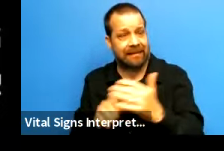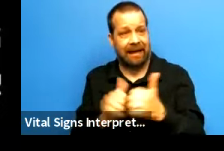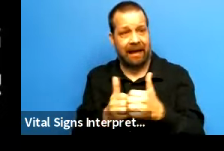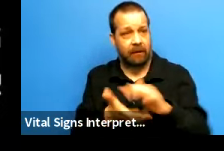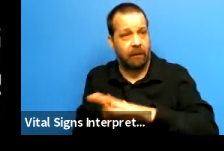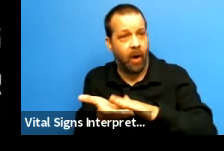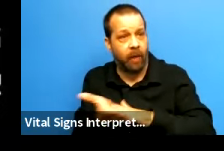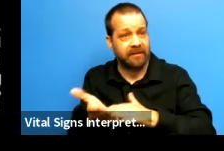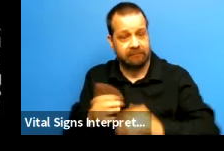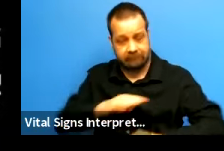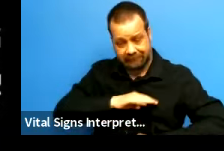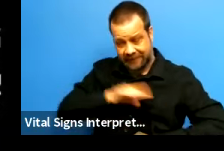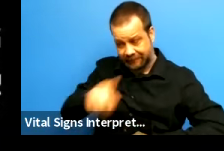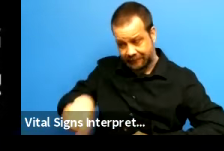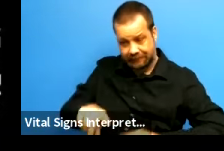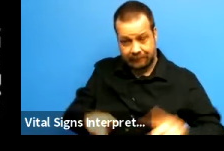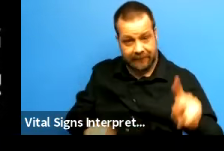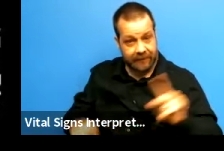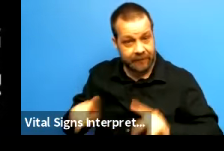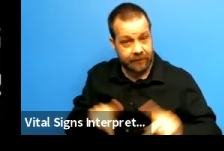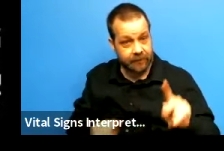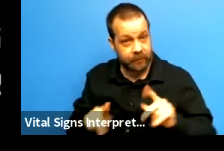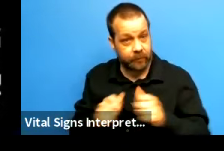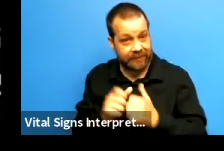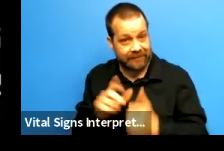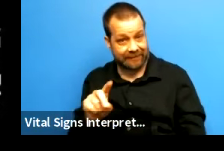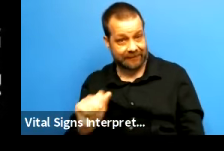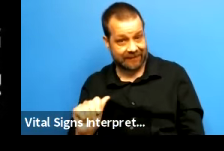the needs of employees and patrons with disabilities.